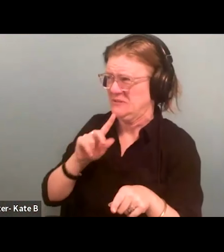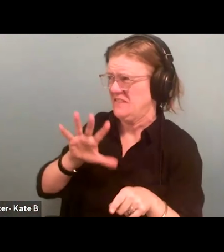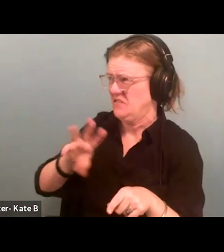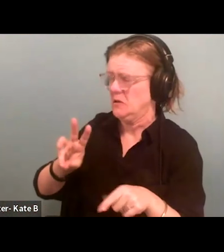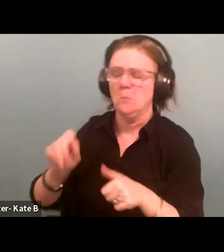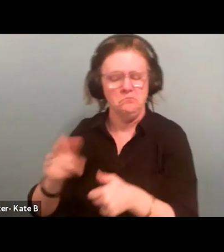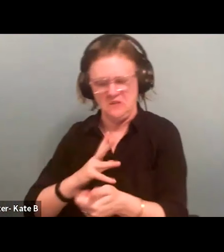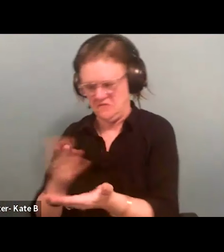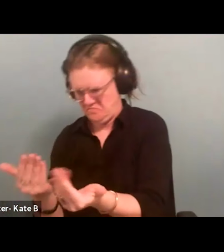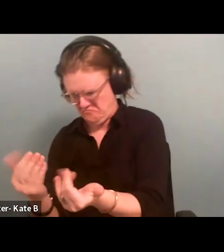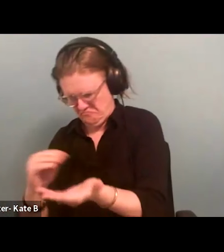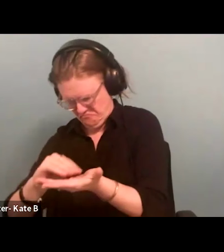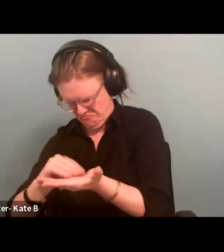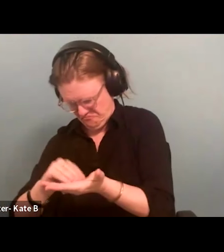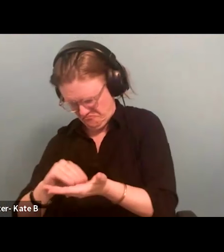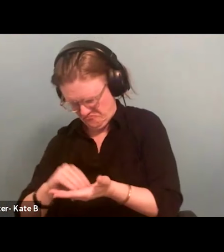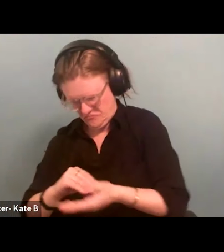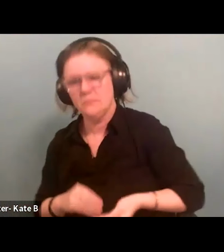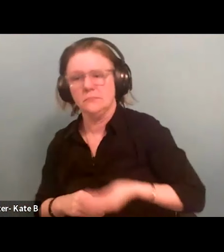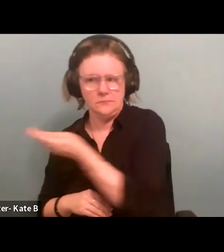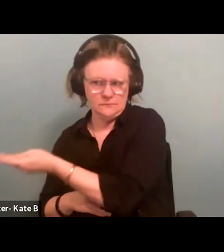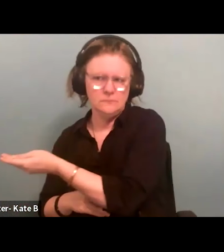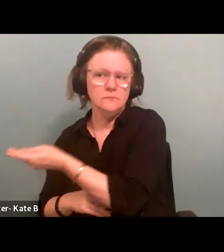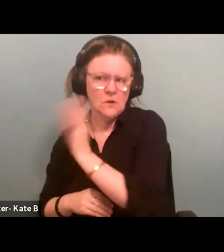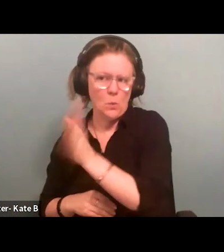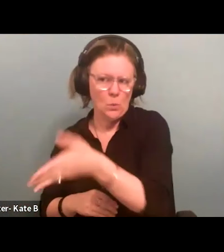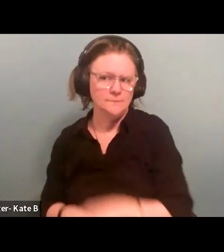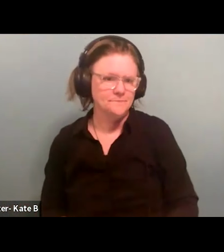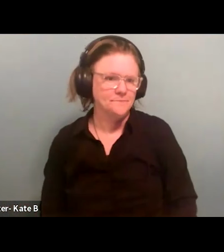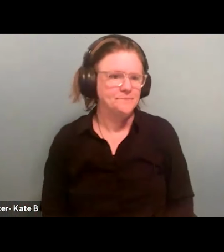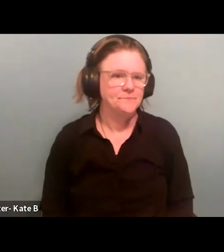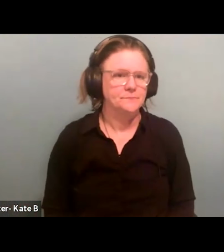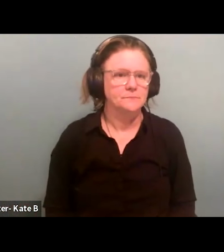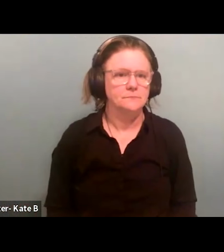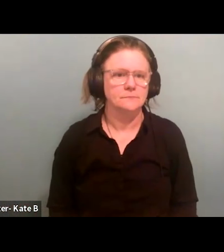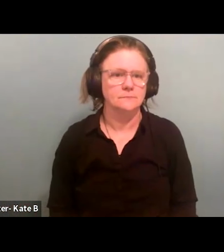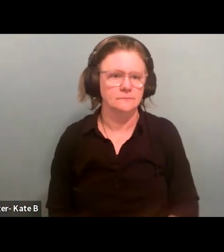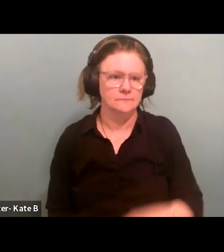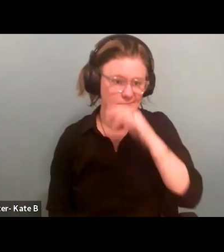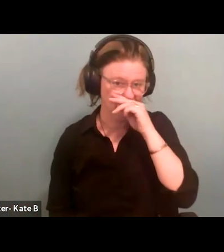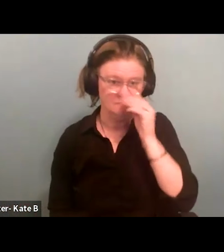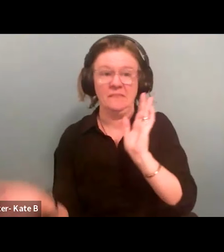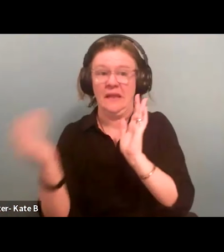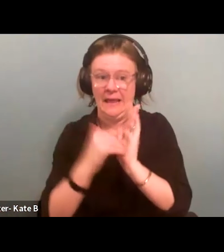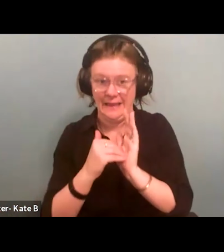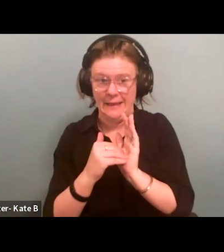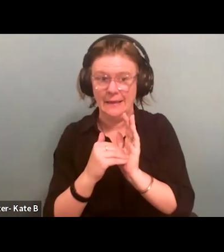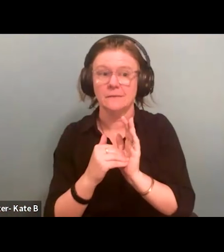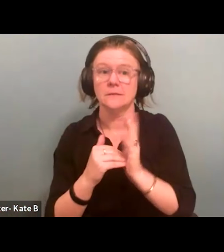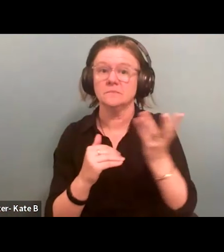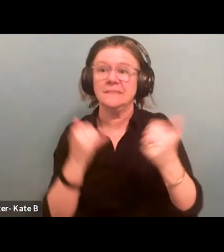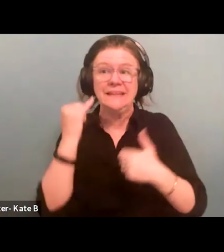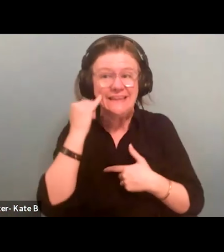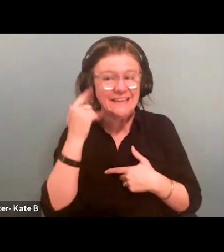helps provide assistance to those individuals. Again, 24-hour hotline.